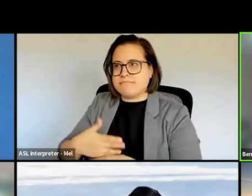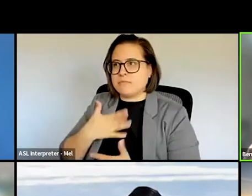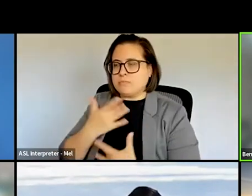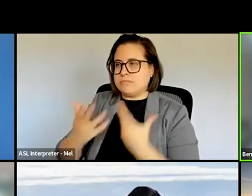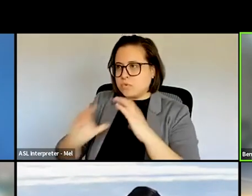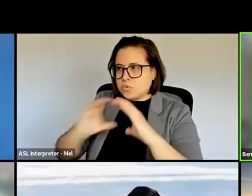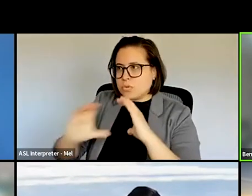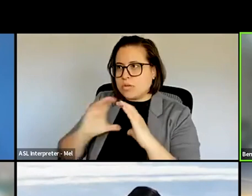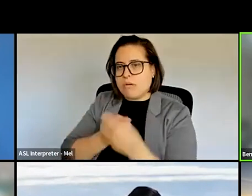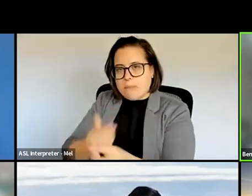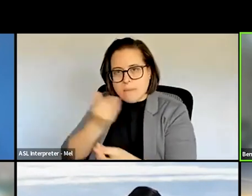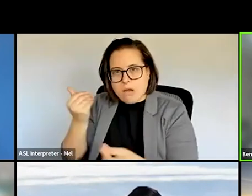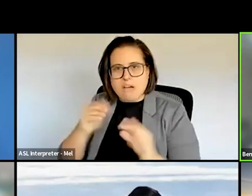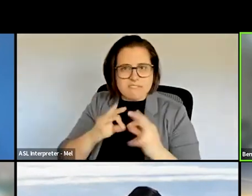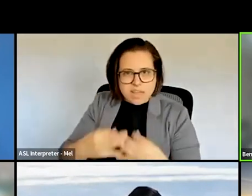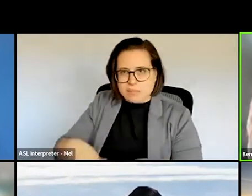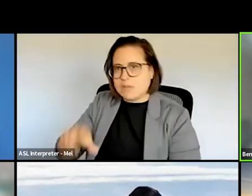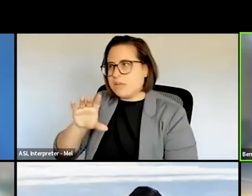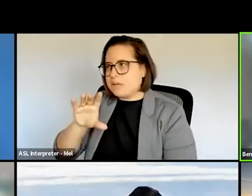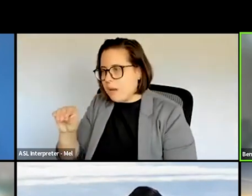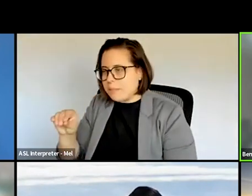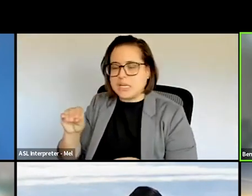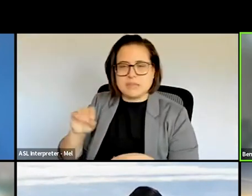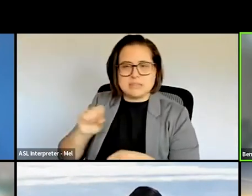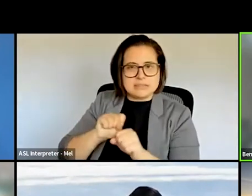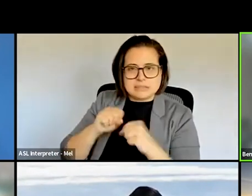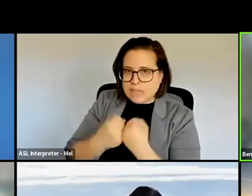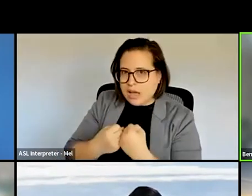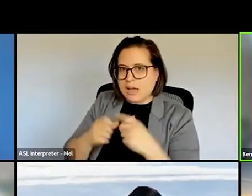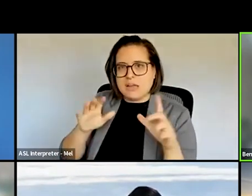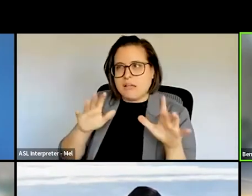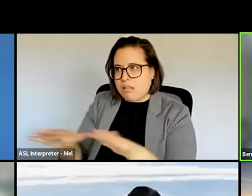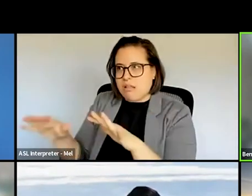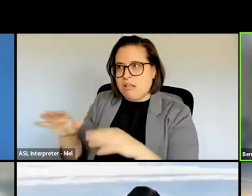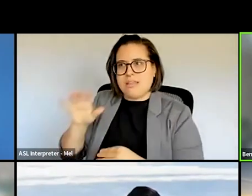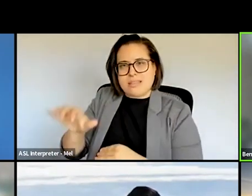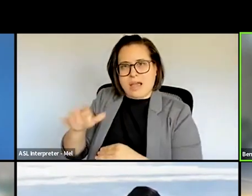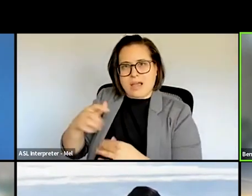within communities, within companies, within societies that's what we have to look to and